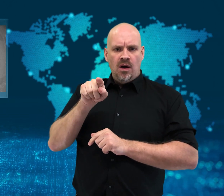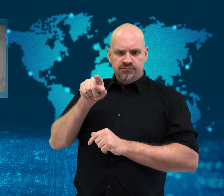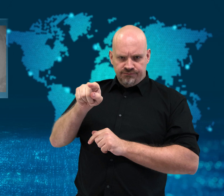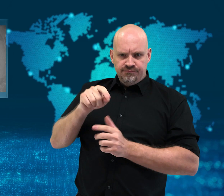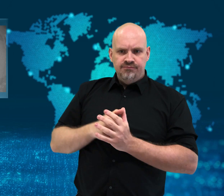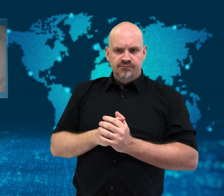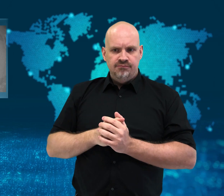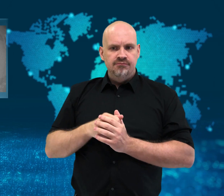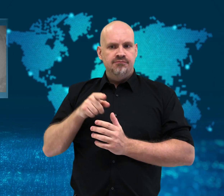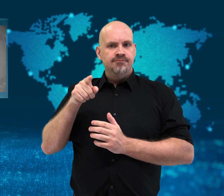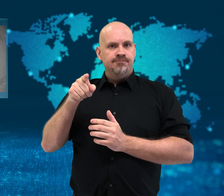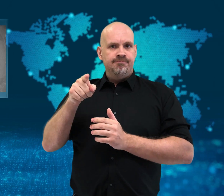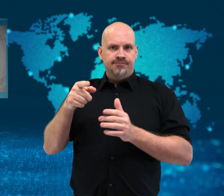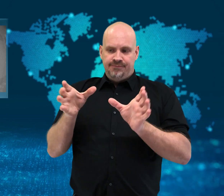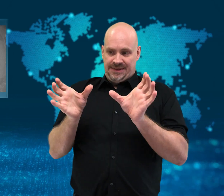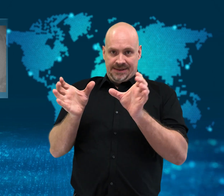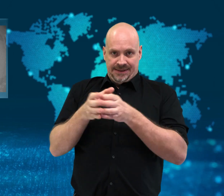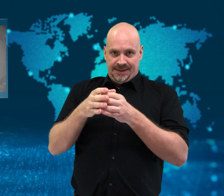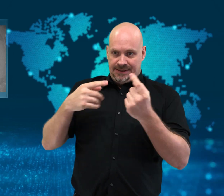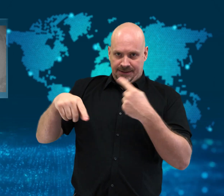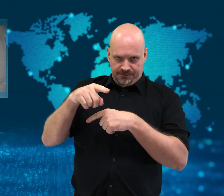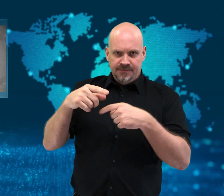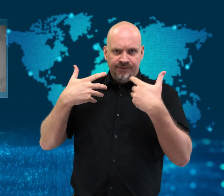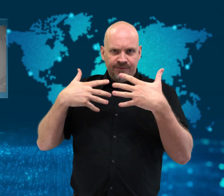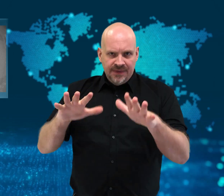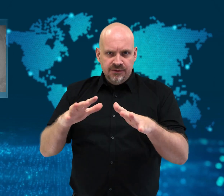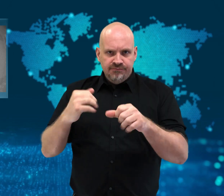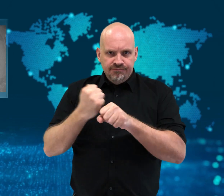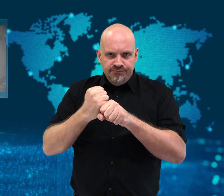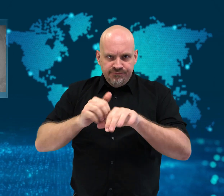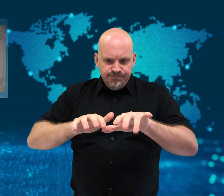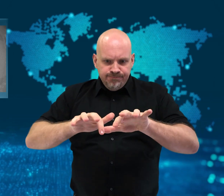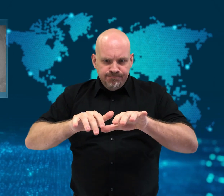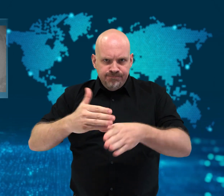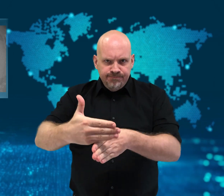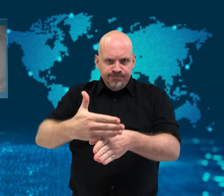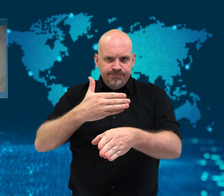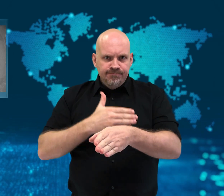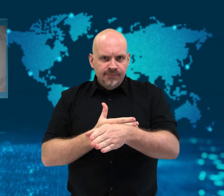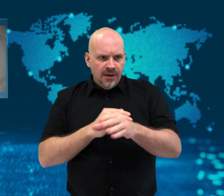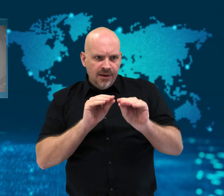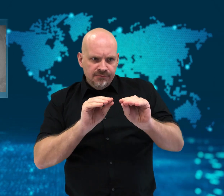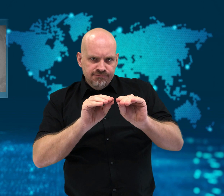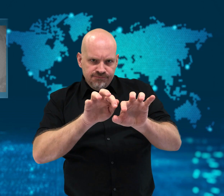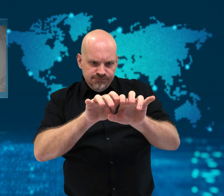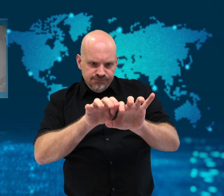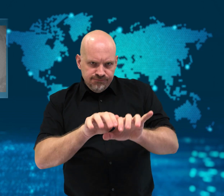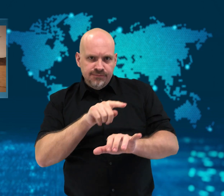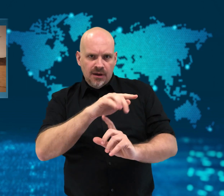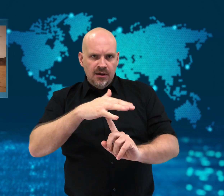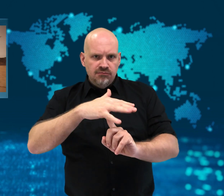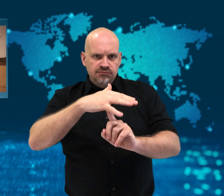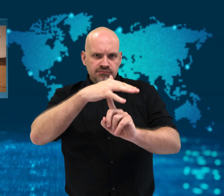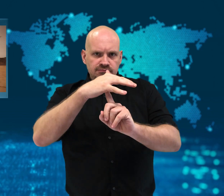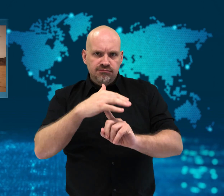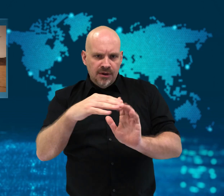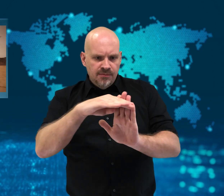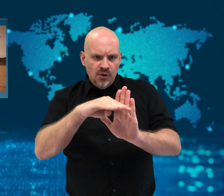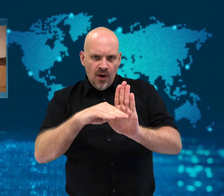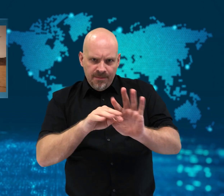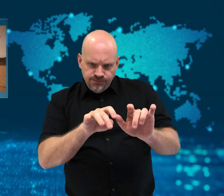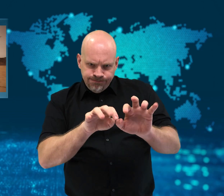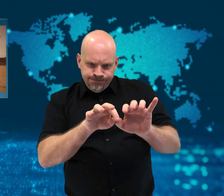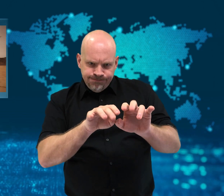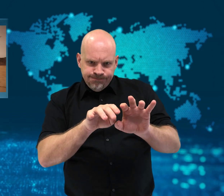Aung - the manager of the Ingenuity Project - and her